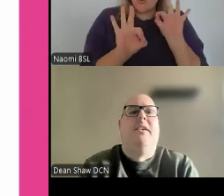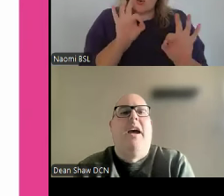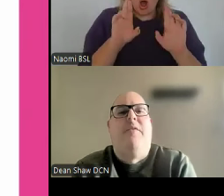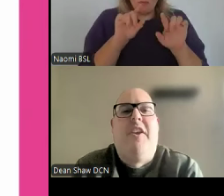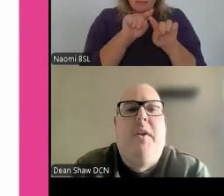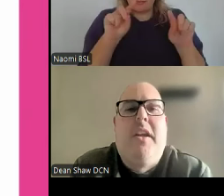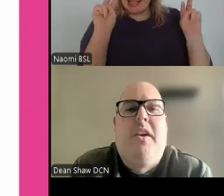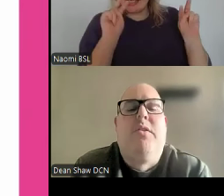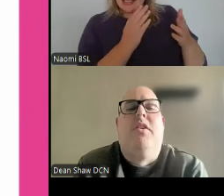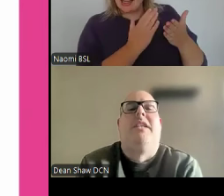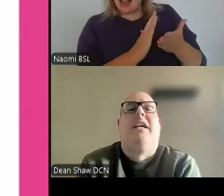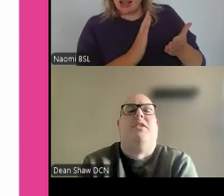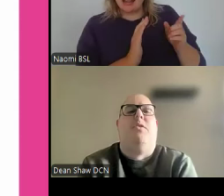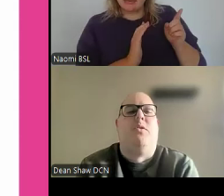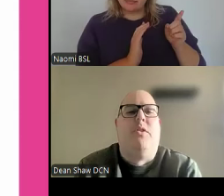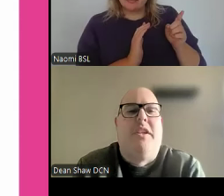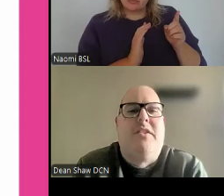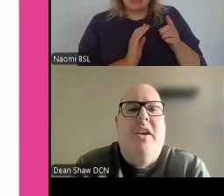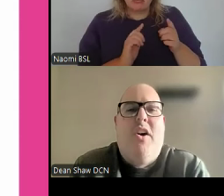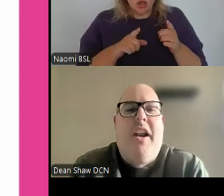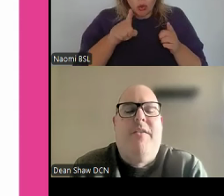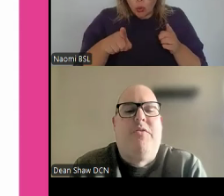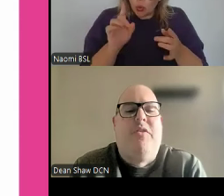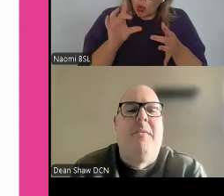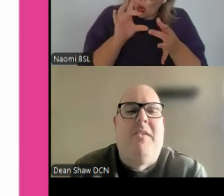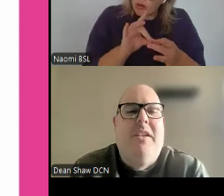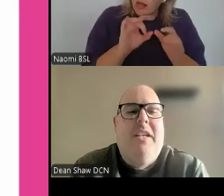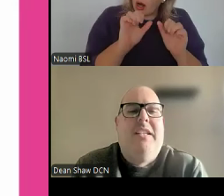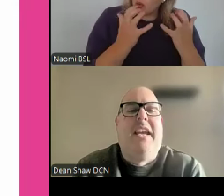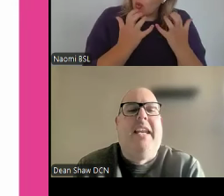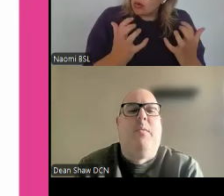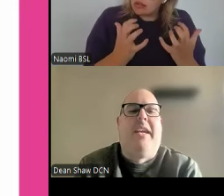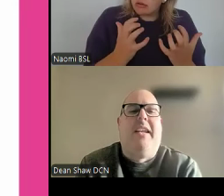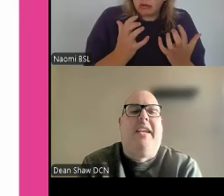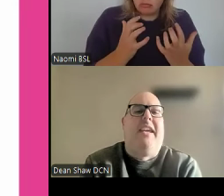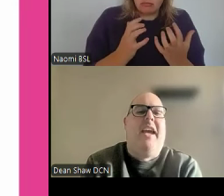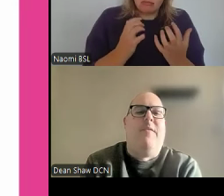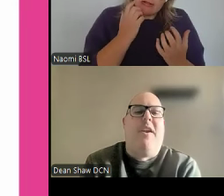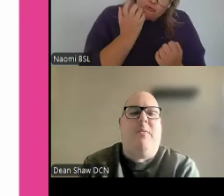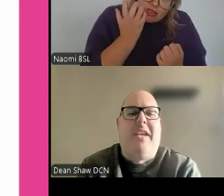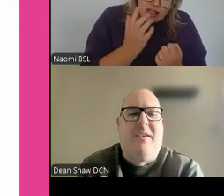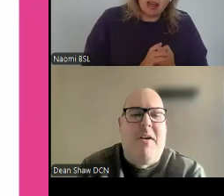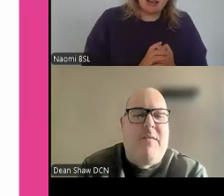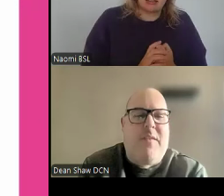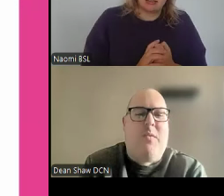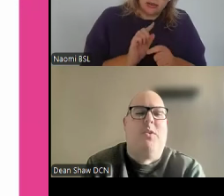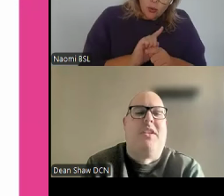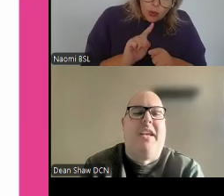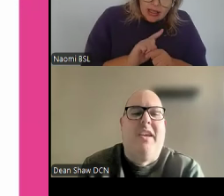How frequently are you contacting your core audience on average for email? Daily, weekly, every other week, monthly, quarterly,